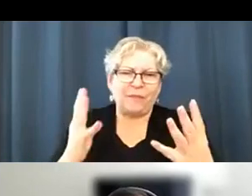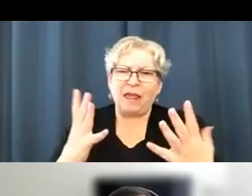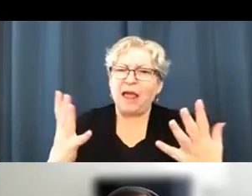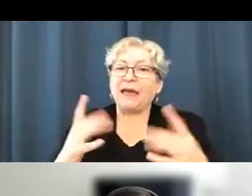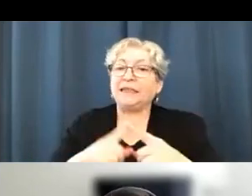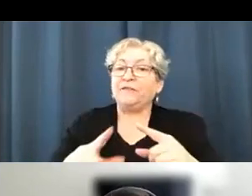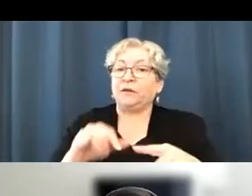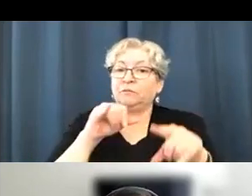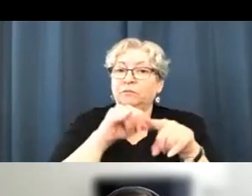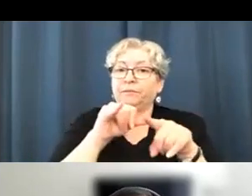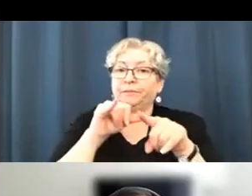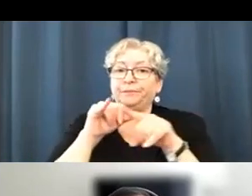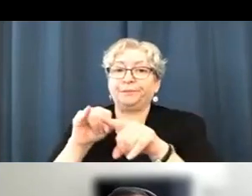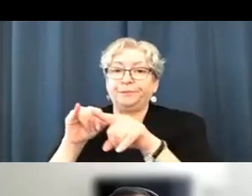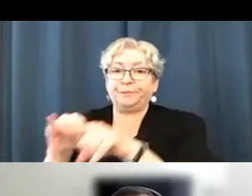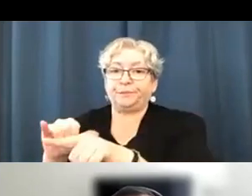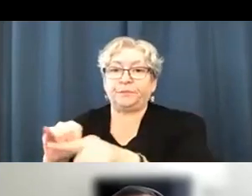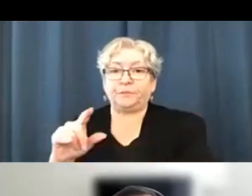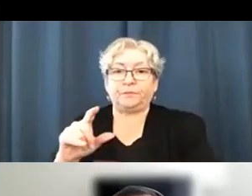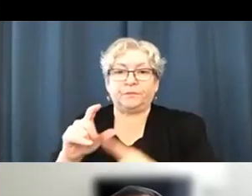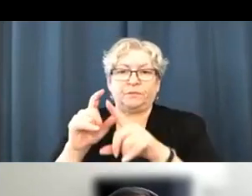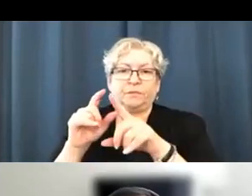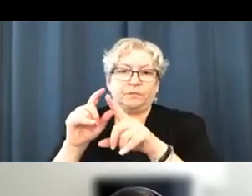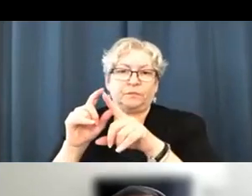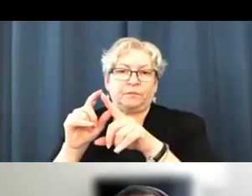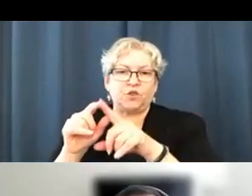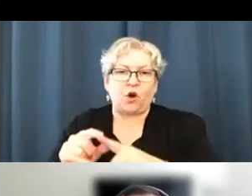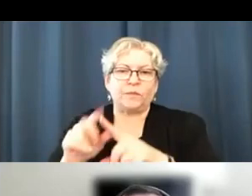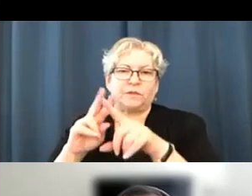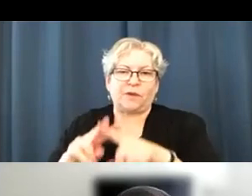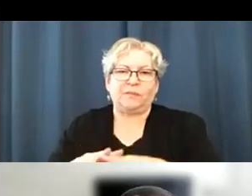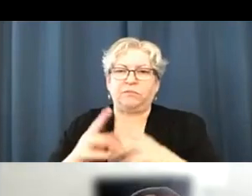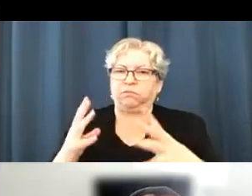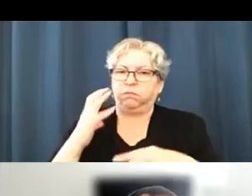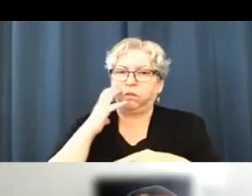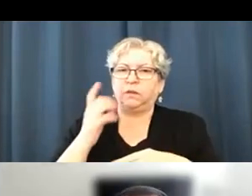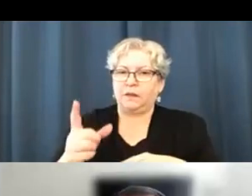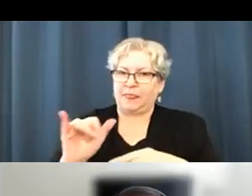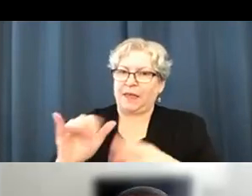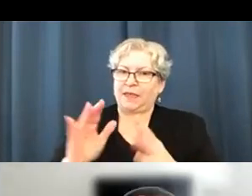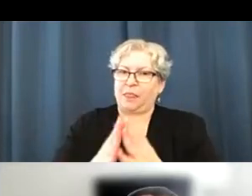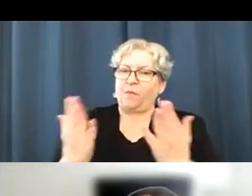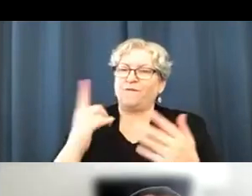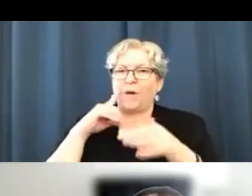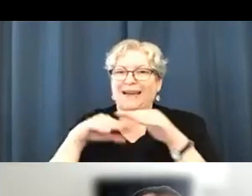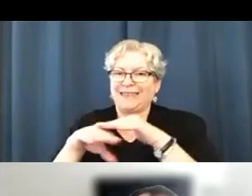but this is really where you go for... This is the book on accessibility that you can read through.